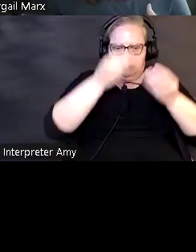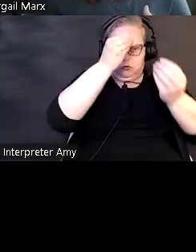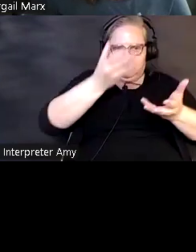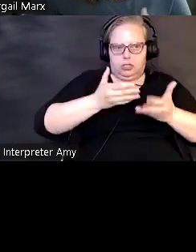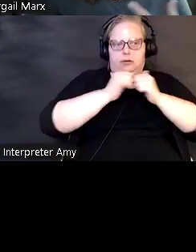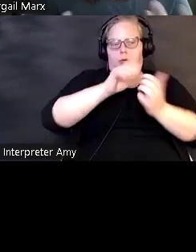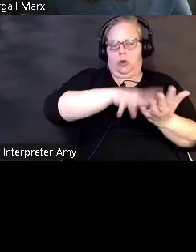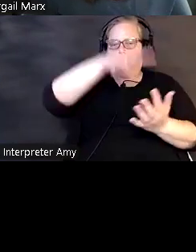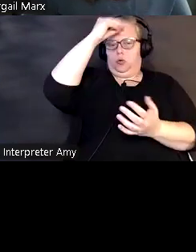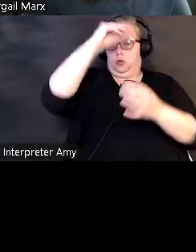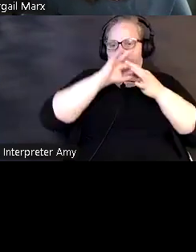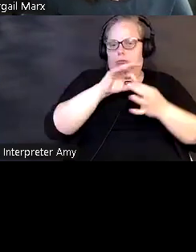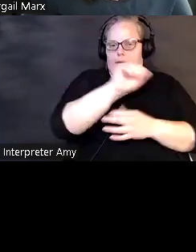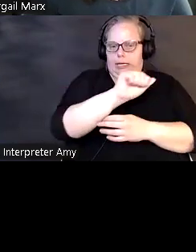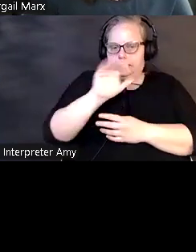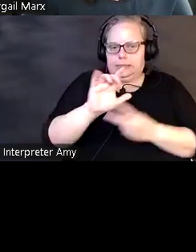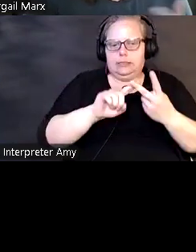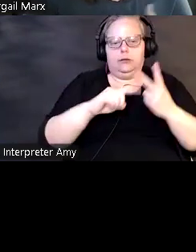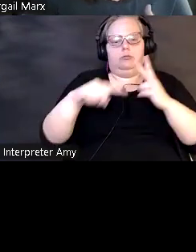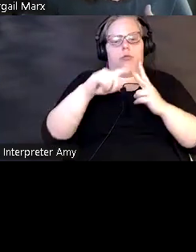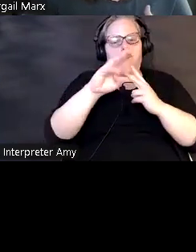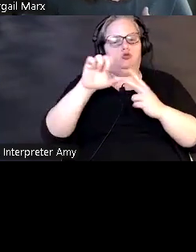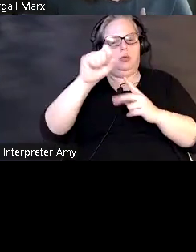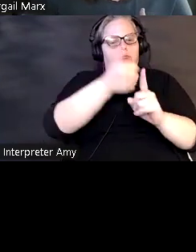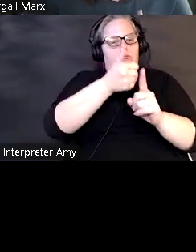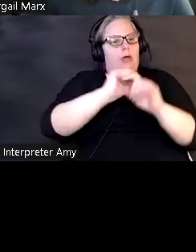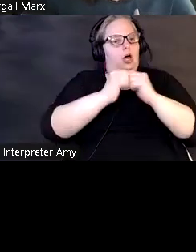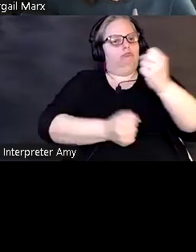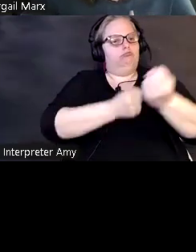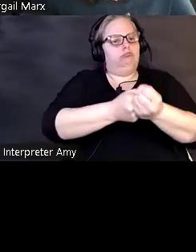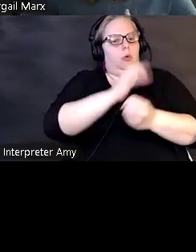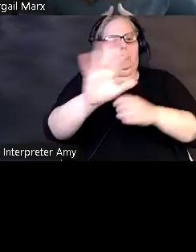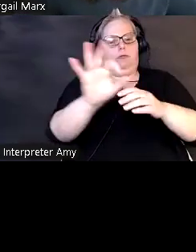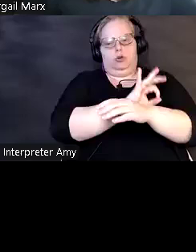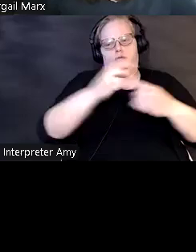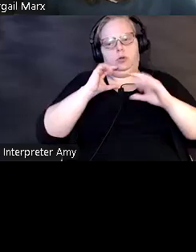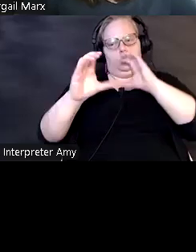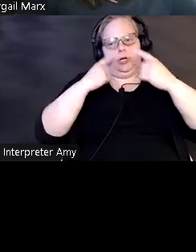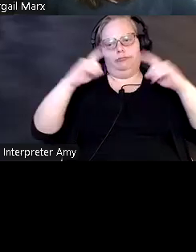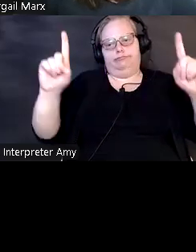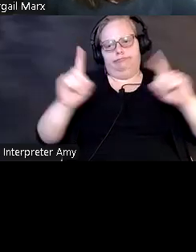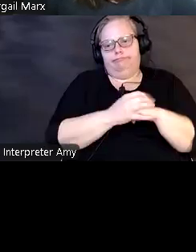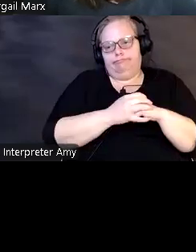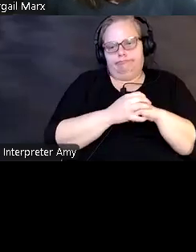AAC and how those tools might be supportive for their functional communication in the long run.